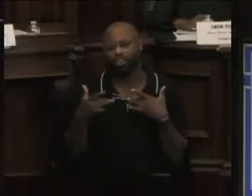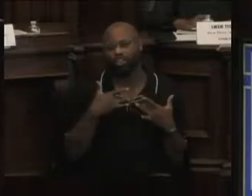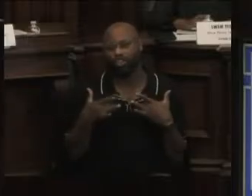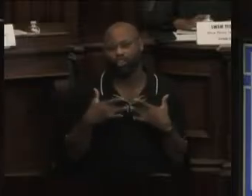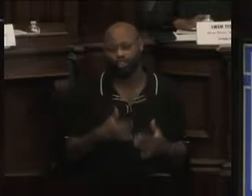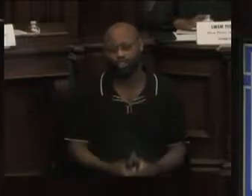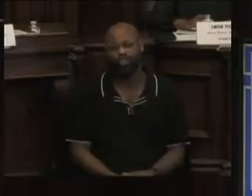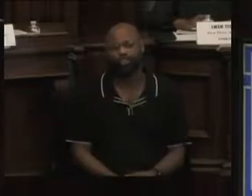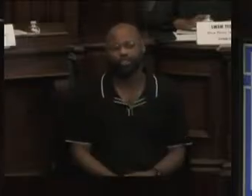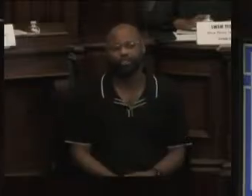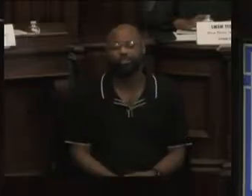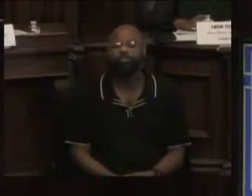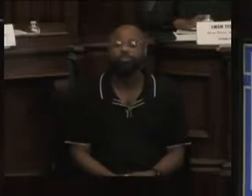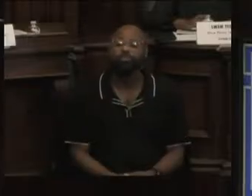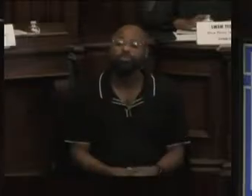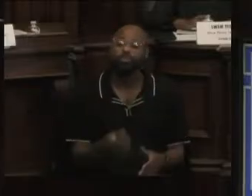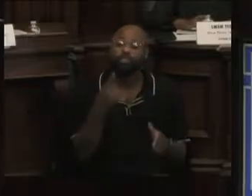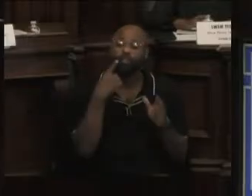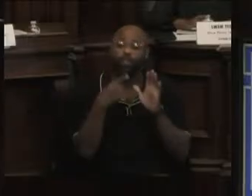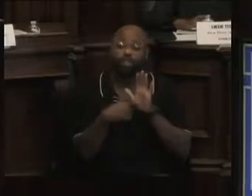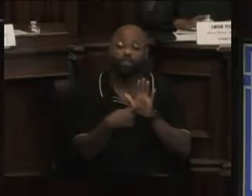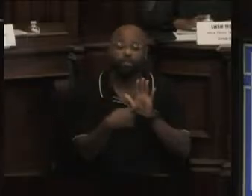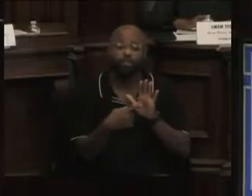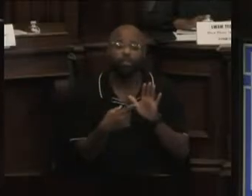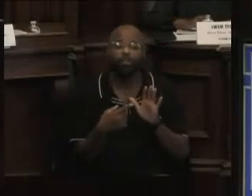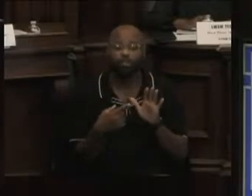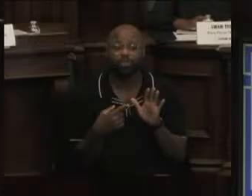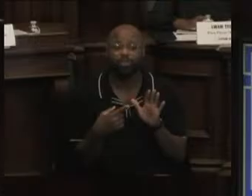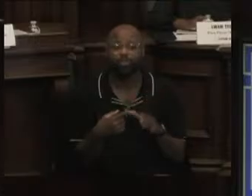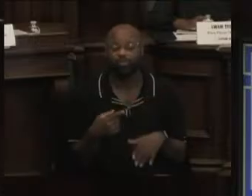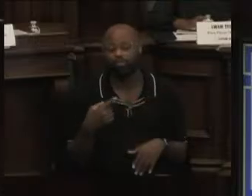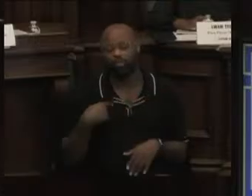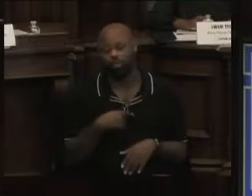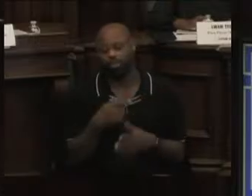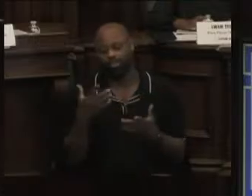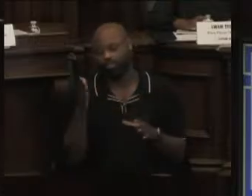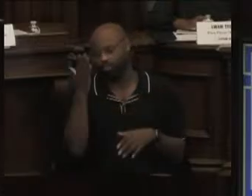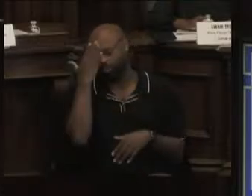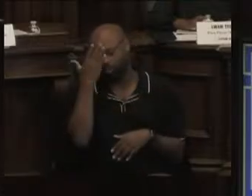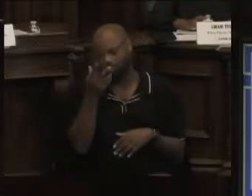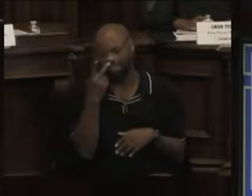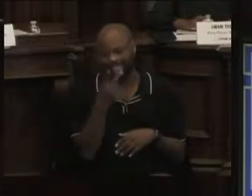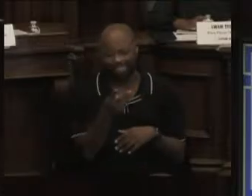complaints can reveal deeper